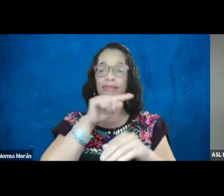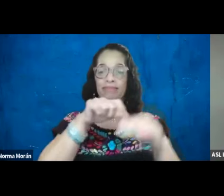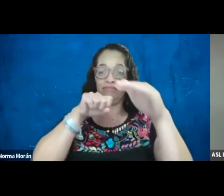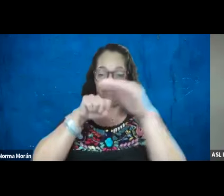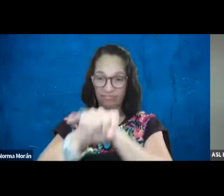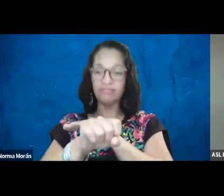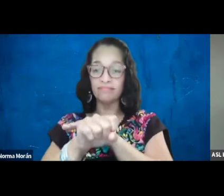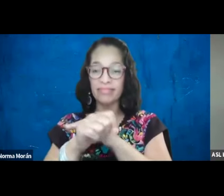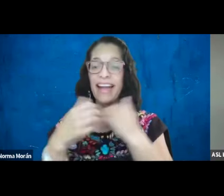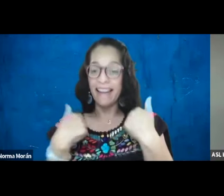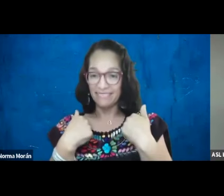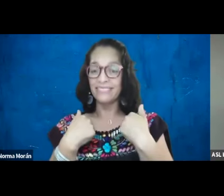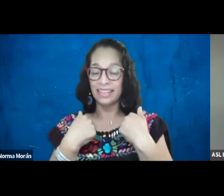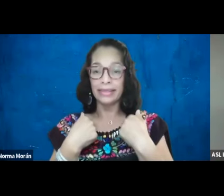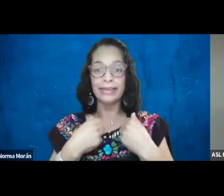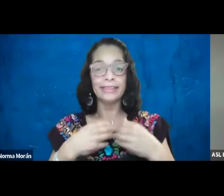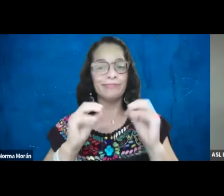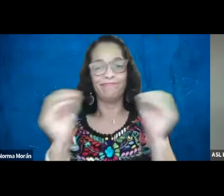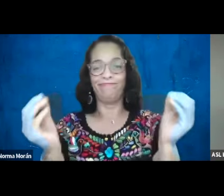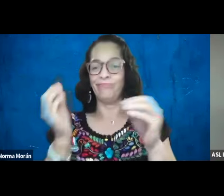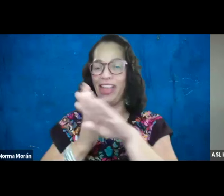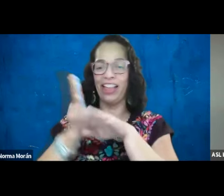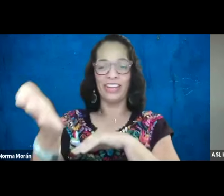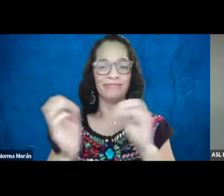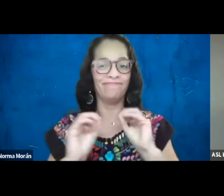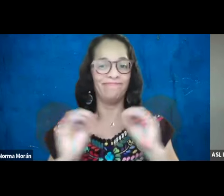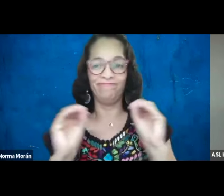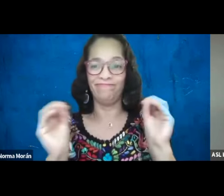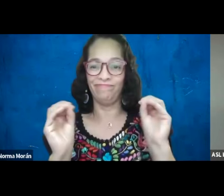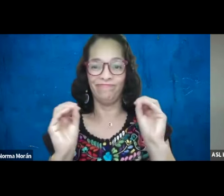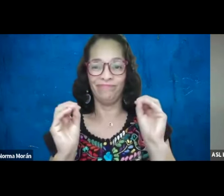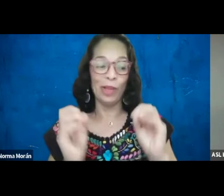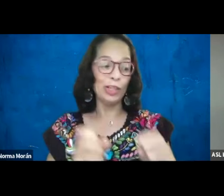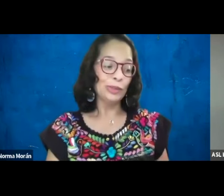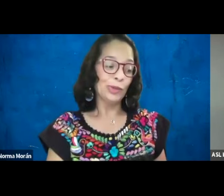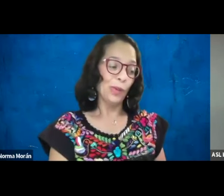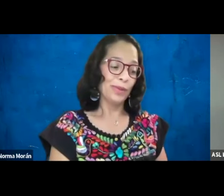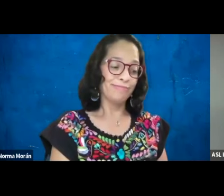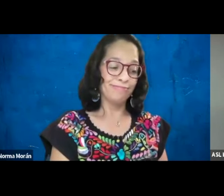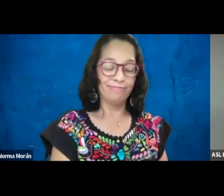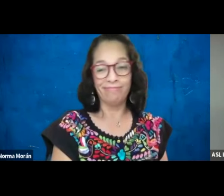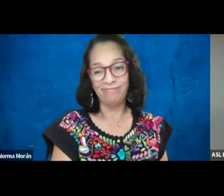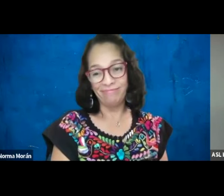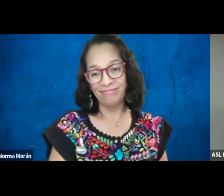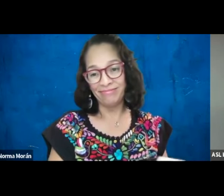there during labor and during birth, and then I had no interpreter thereafter.